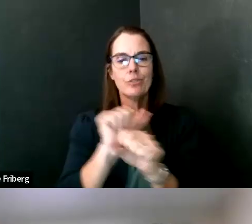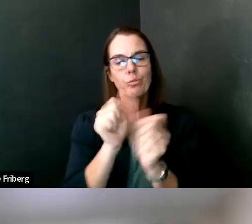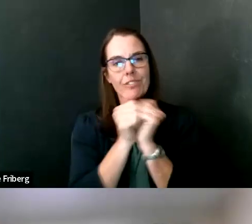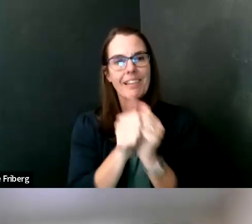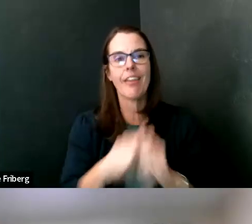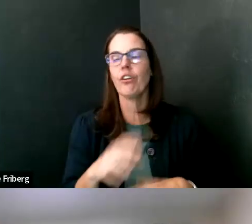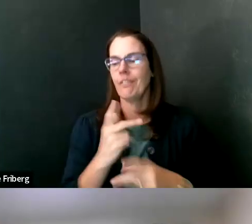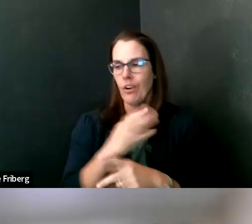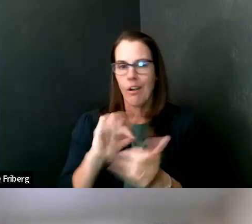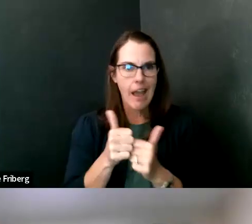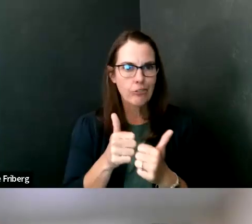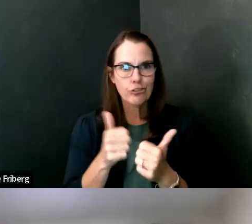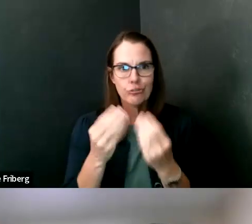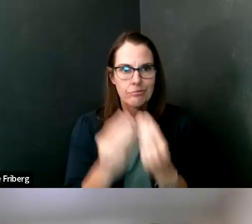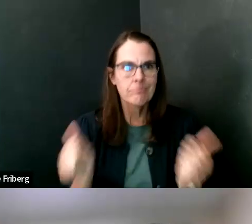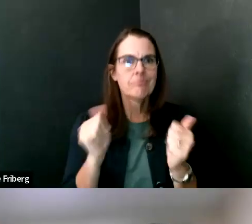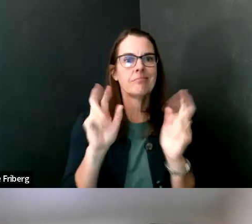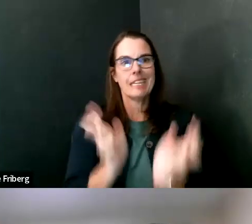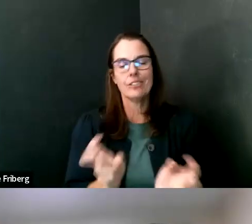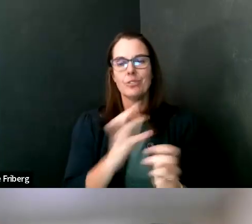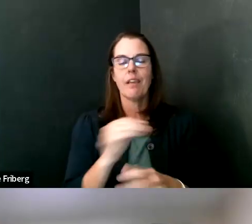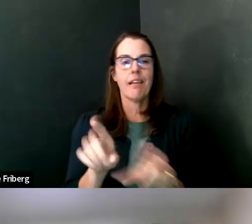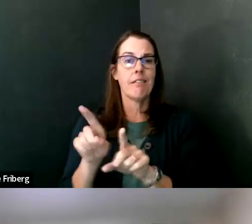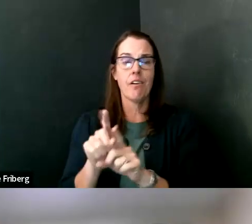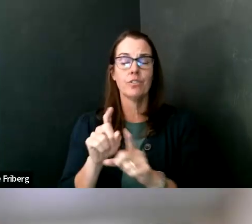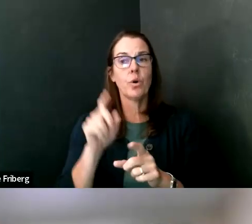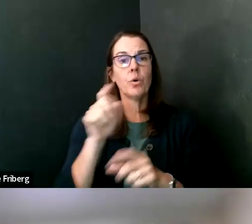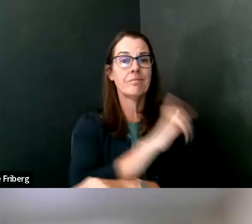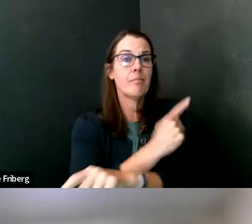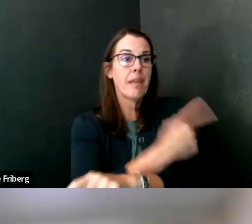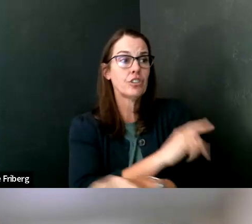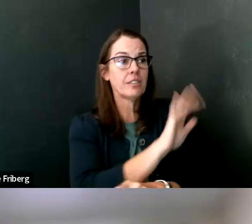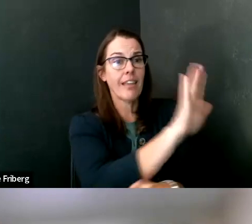this happen. Let's figure out how to get you the voices from patients that you're not hearing. And